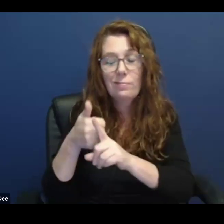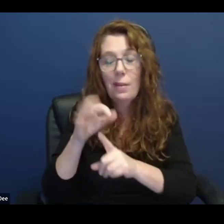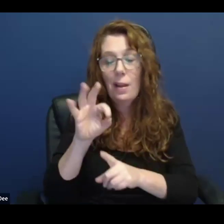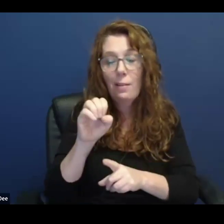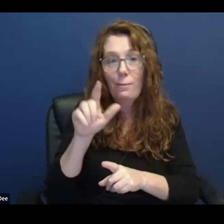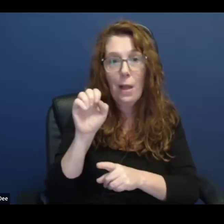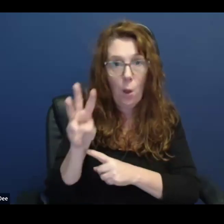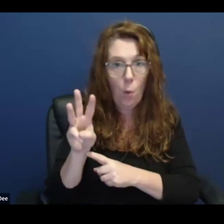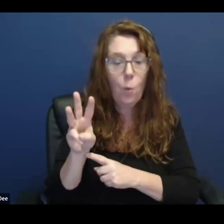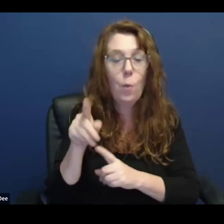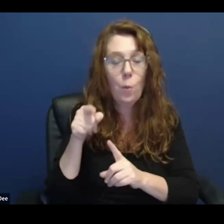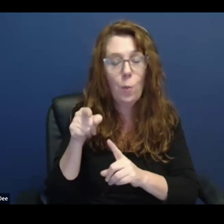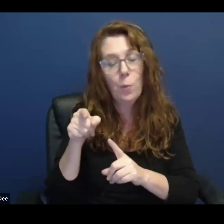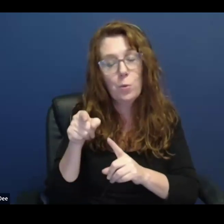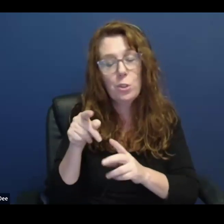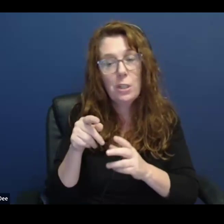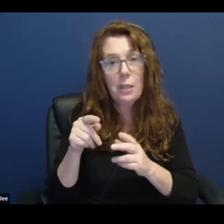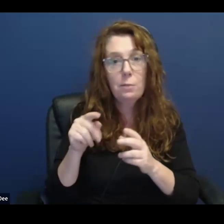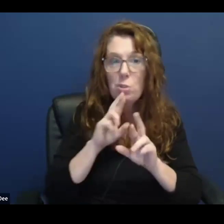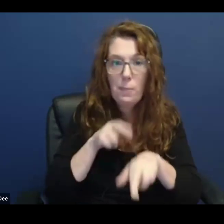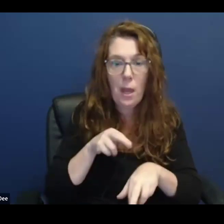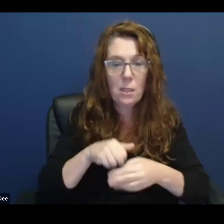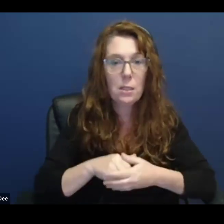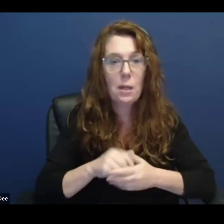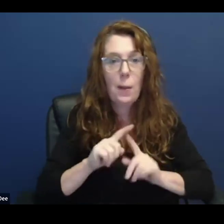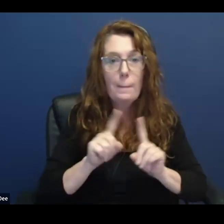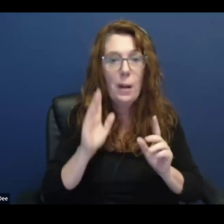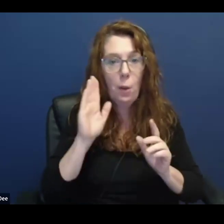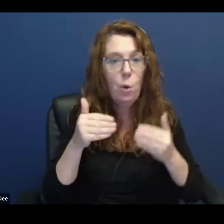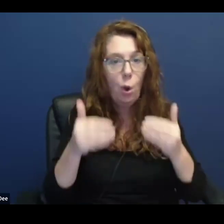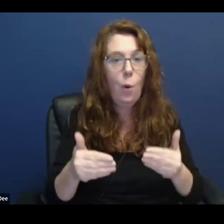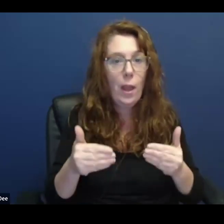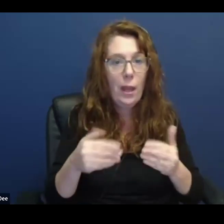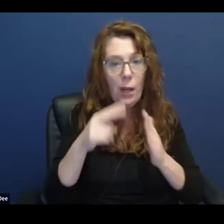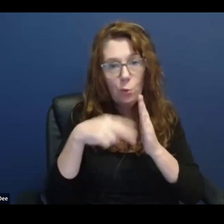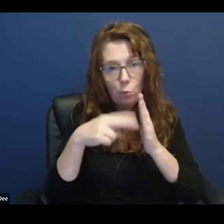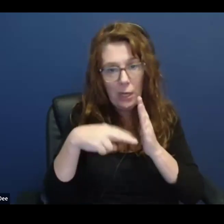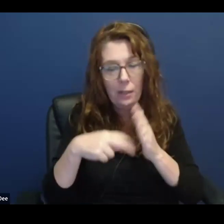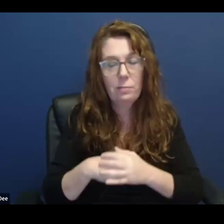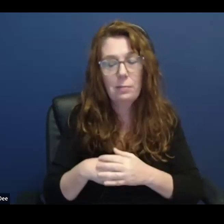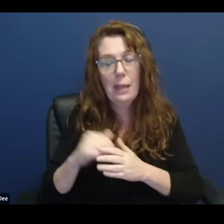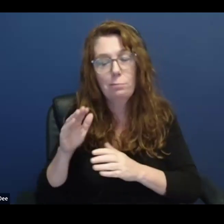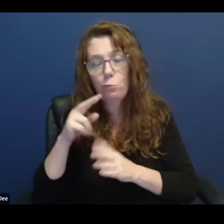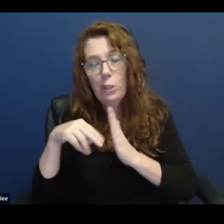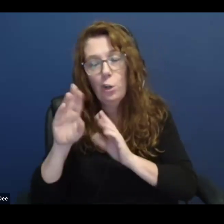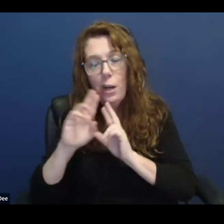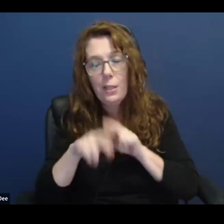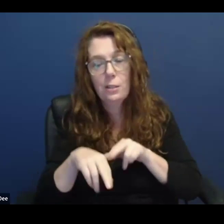has helpfully responded to but I will go ahead and read it out and read Audrey's answer. Our museum